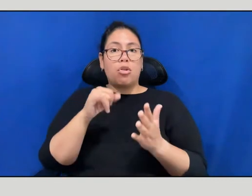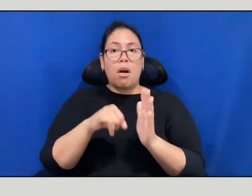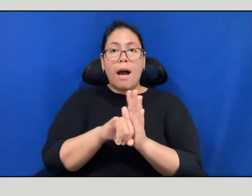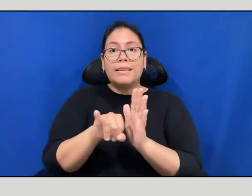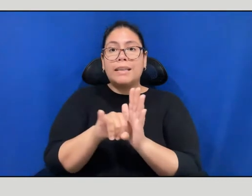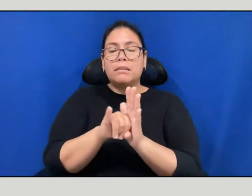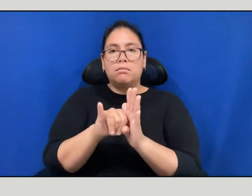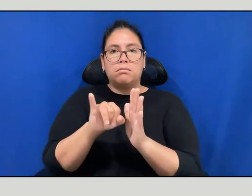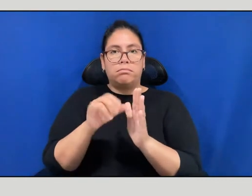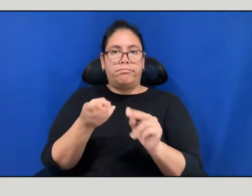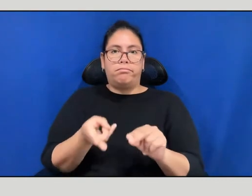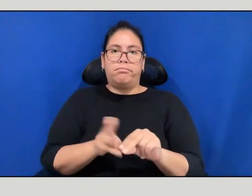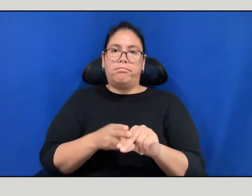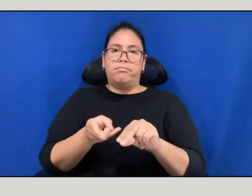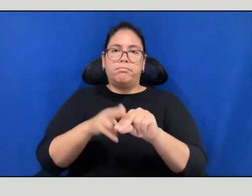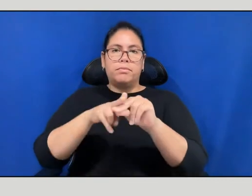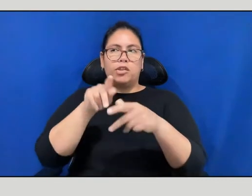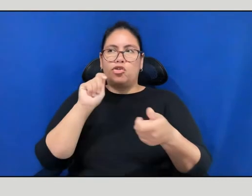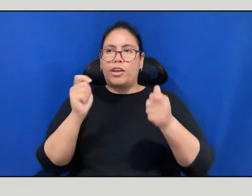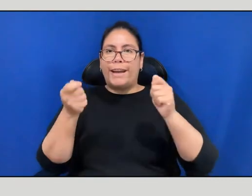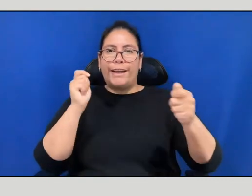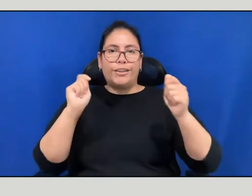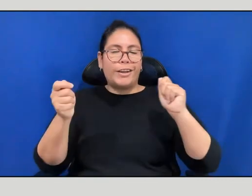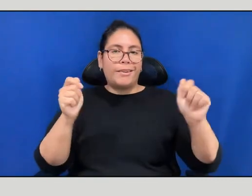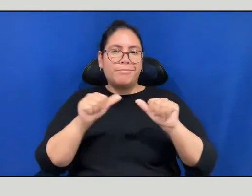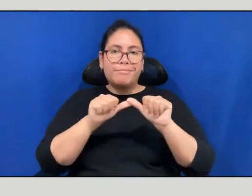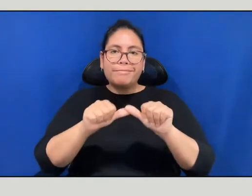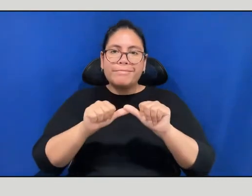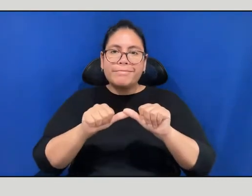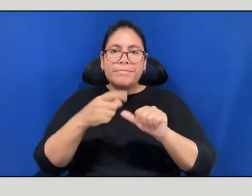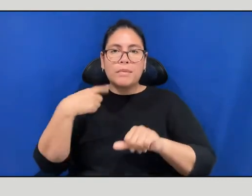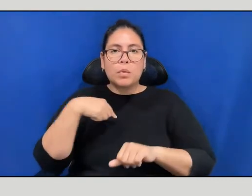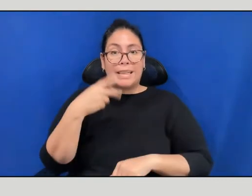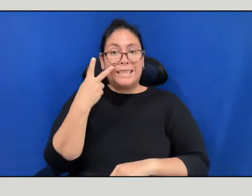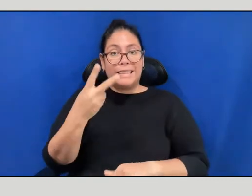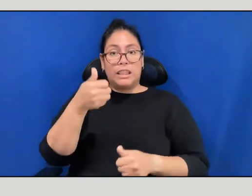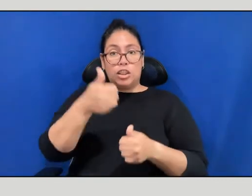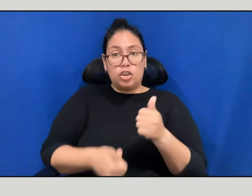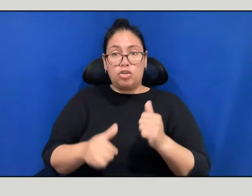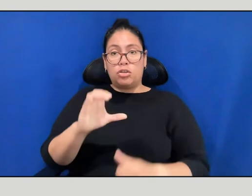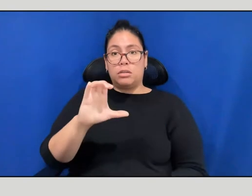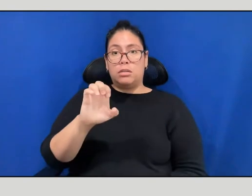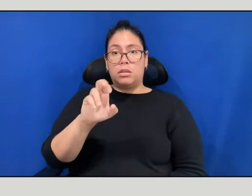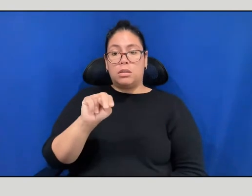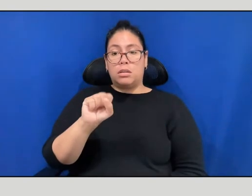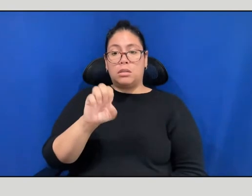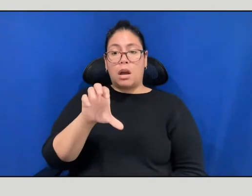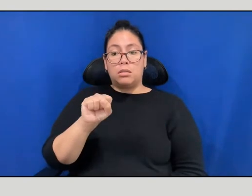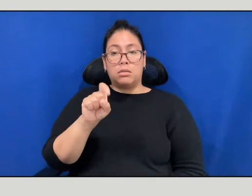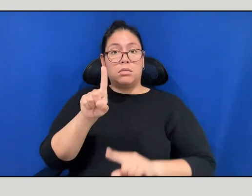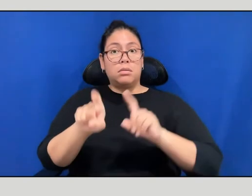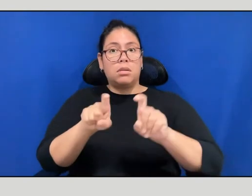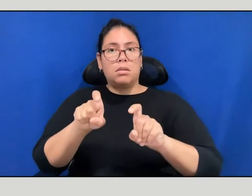and we're seeing how with each census, we see a further move away from whiteness in Puerto Rico